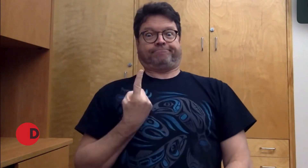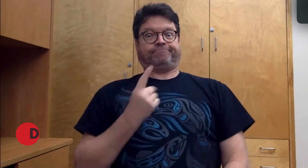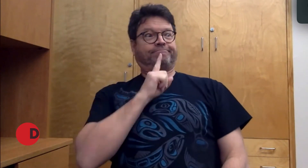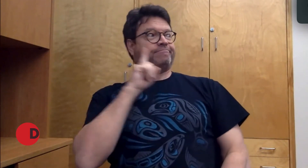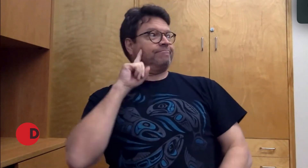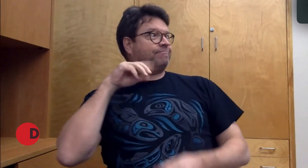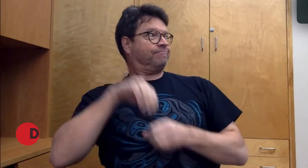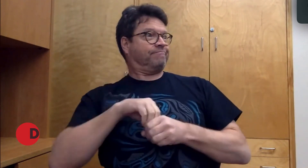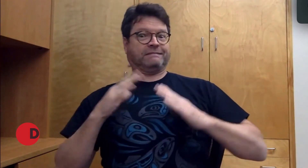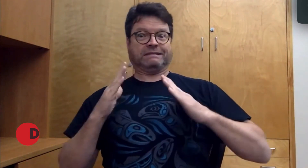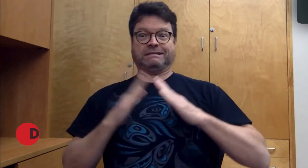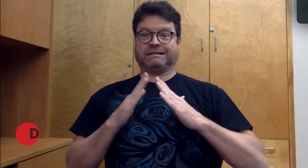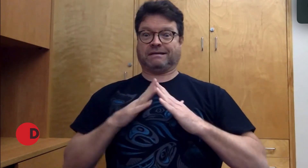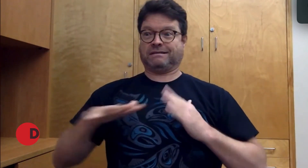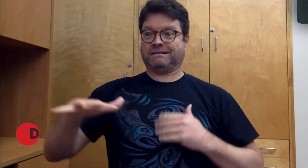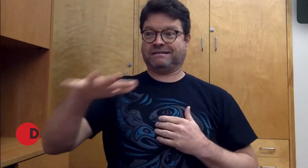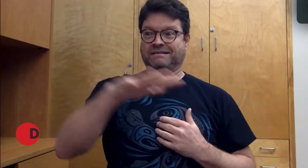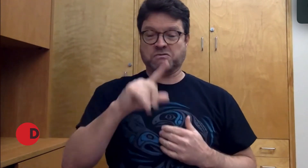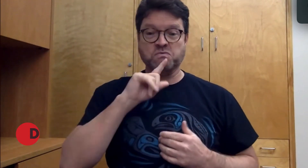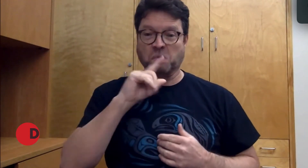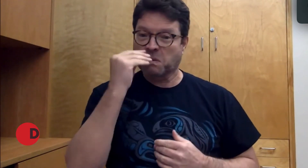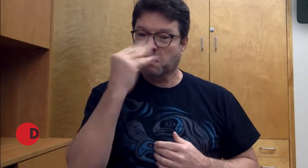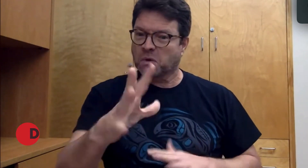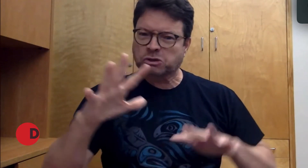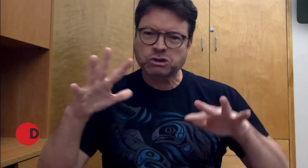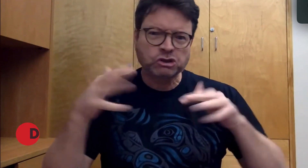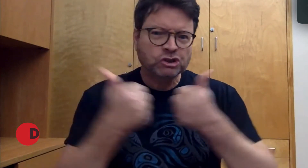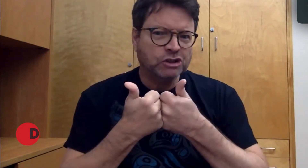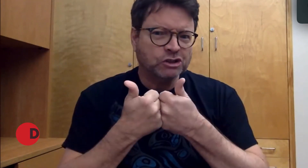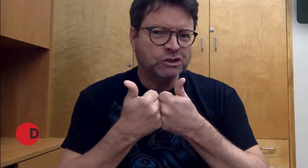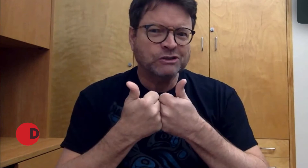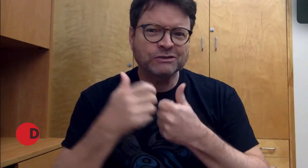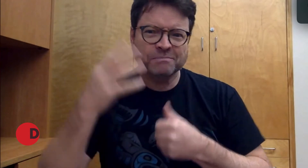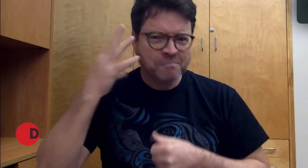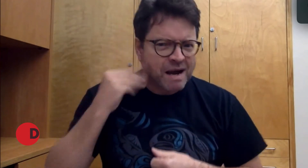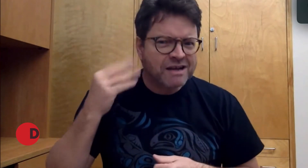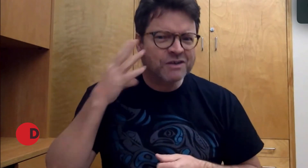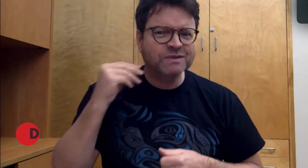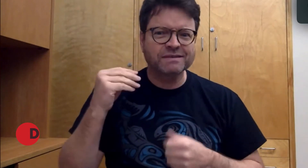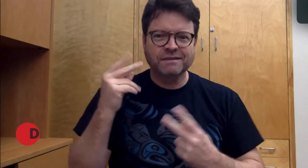Being the only Deaf person in town was a challenging experience,